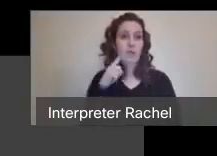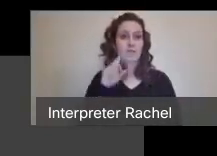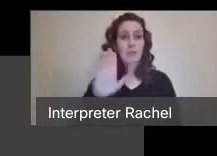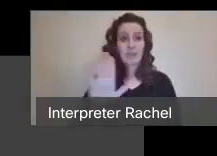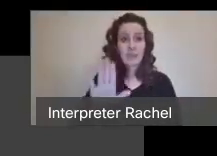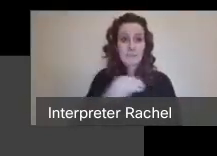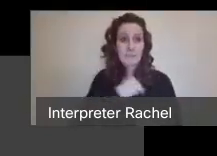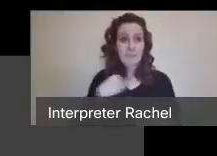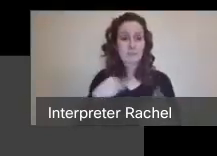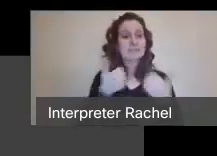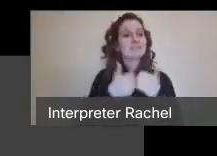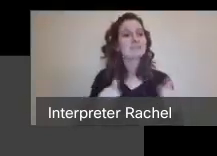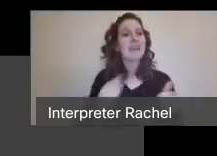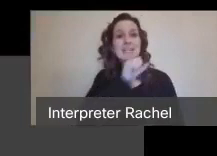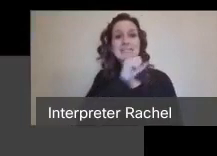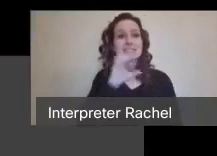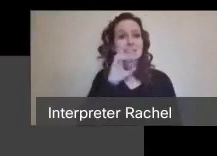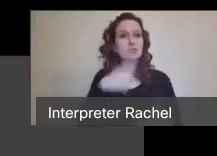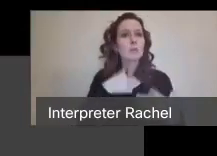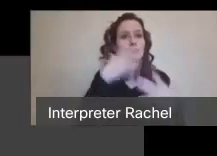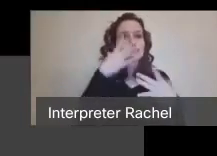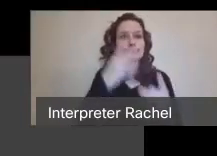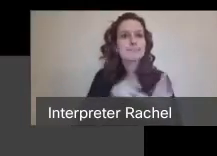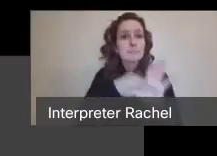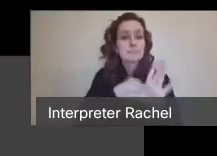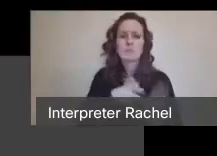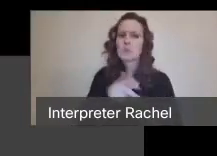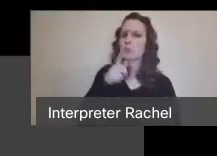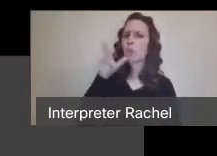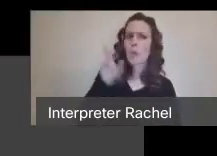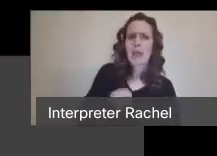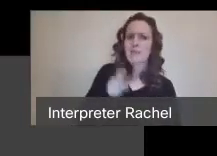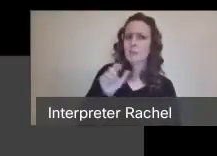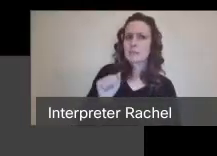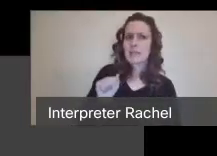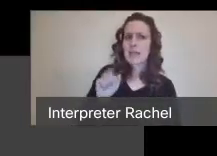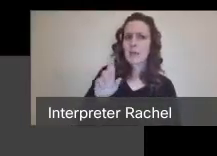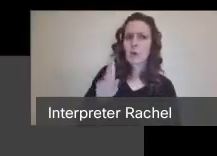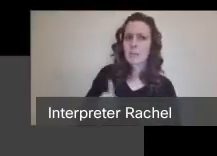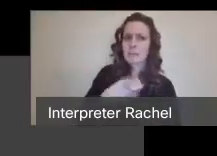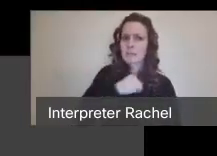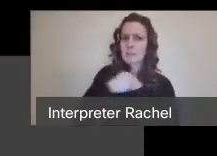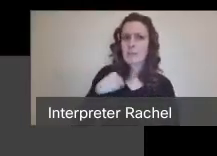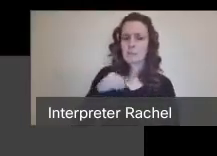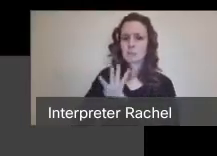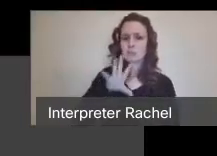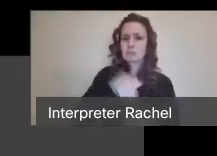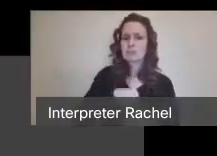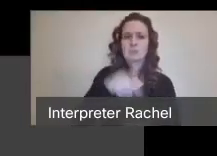seniors who want to tune in. You do not have to be an AARP member to participate in this town hall.